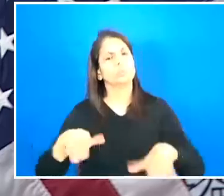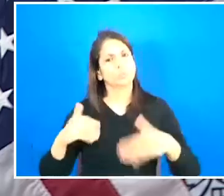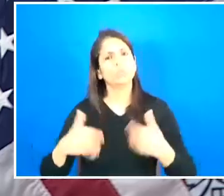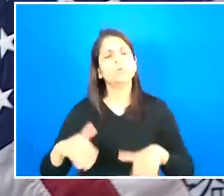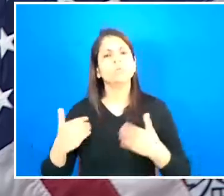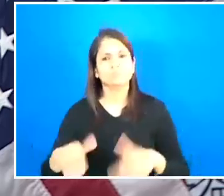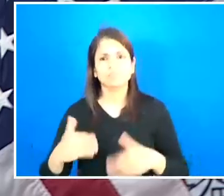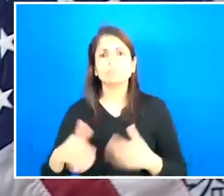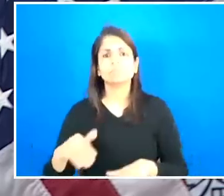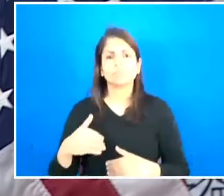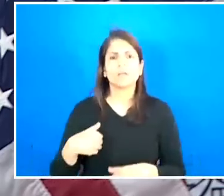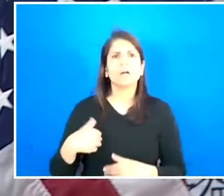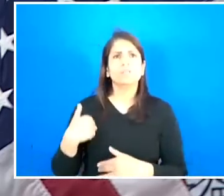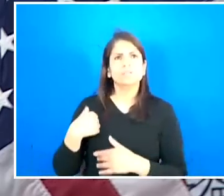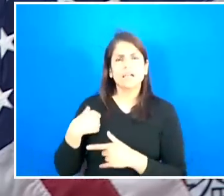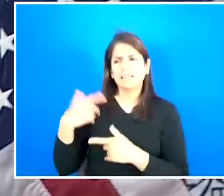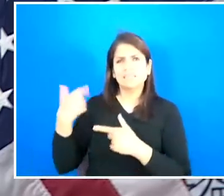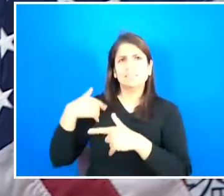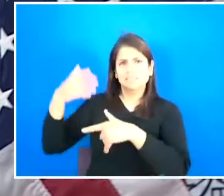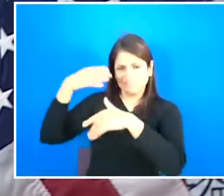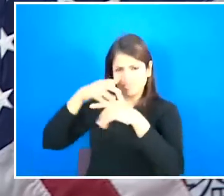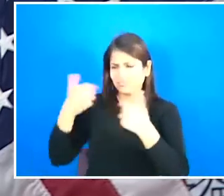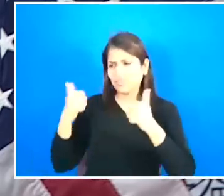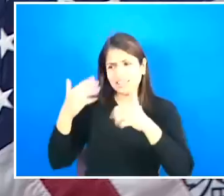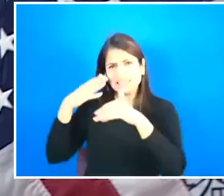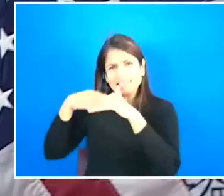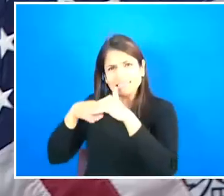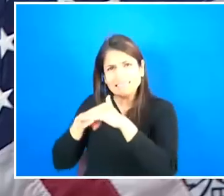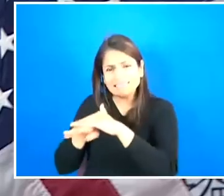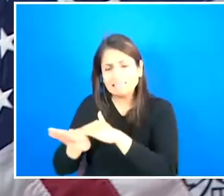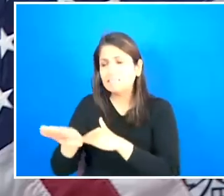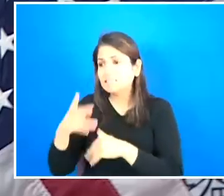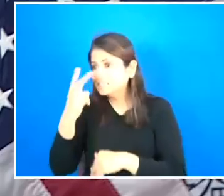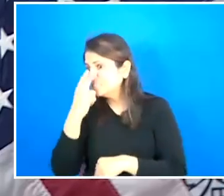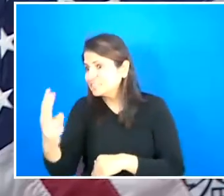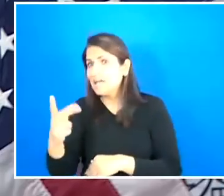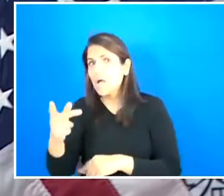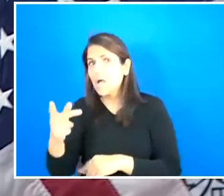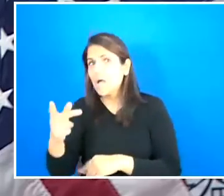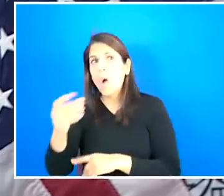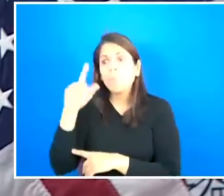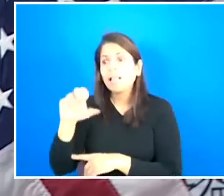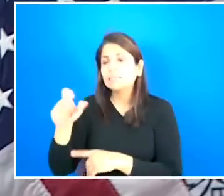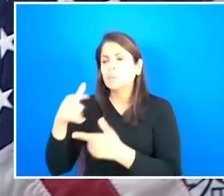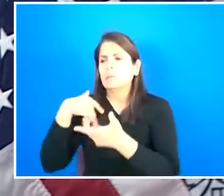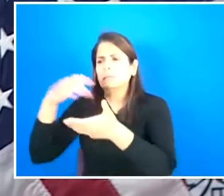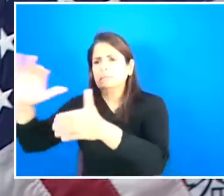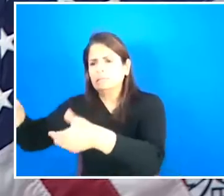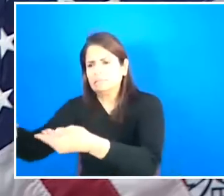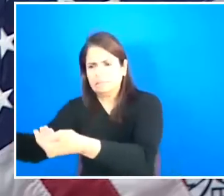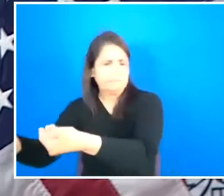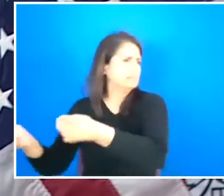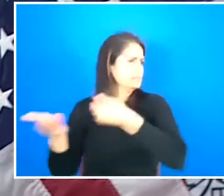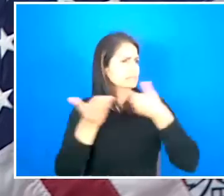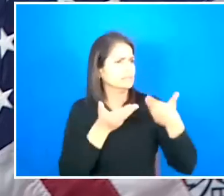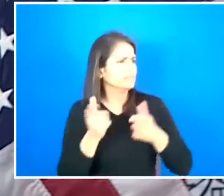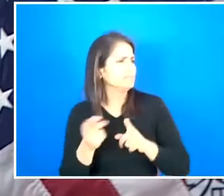PLACES TO BRING HOMELESS FOLK FROM THE SUBWAY OR T HESTETRE TO GET THEM OFF THE STREET OUT OF THE SUWBAY